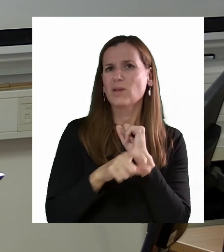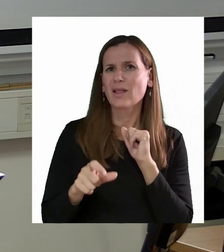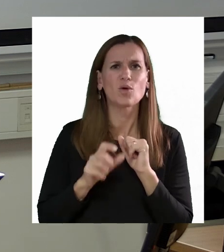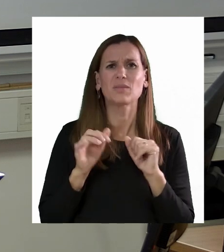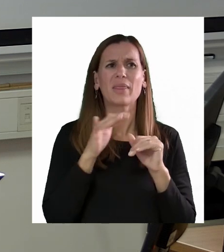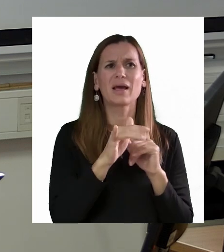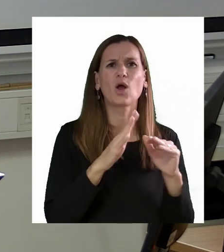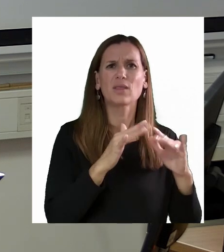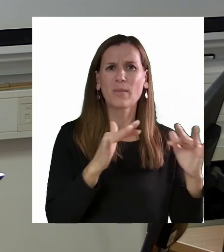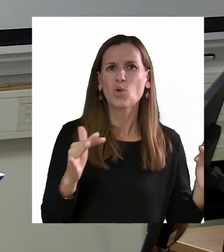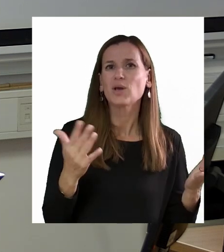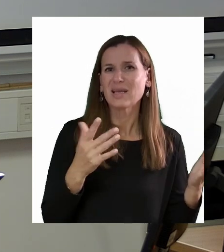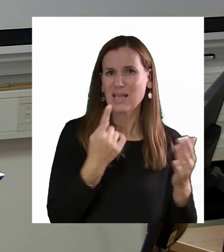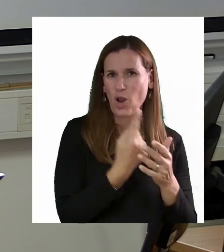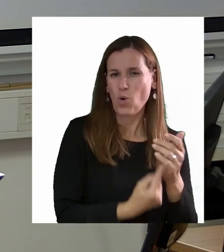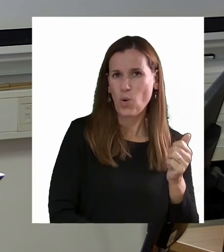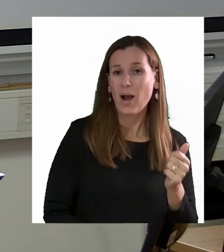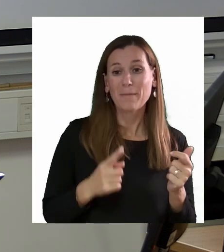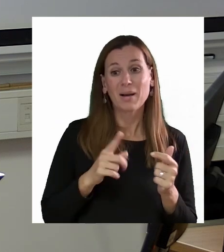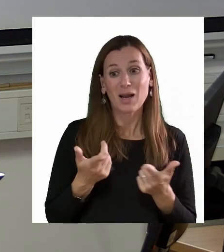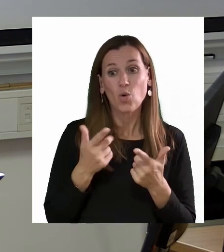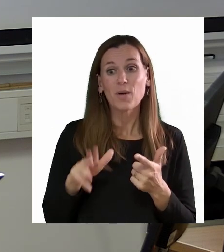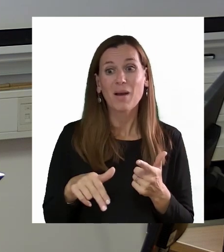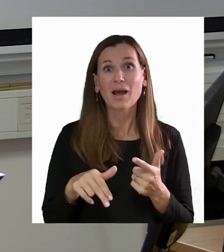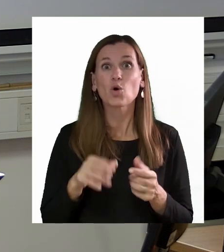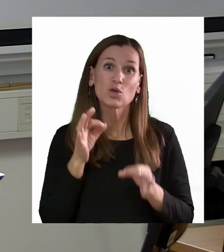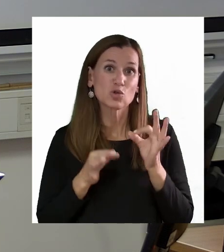that they can dive. They can have this experience in just classroom.